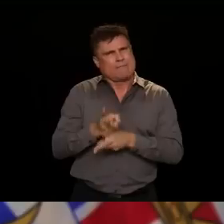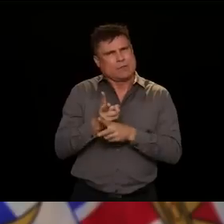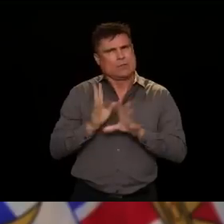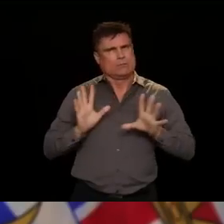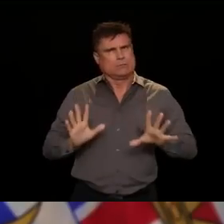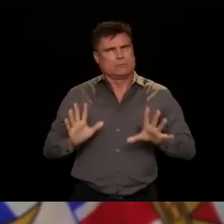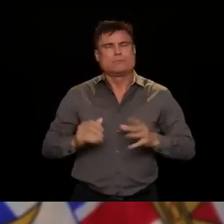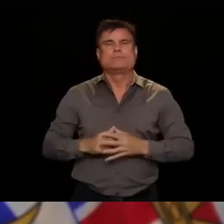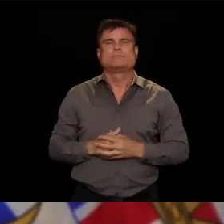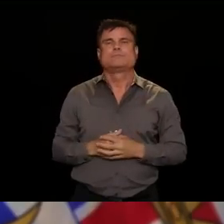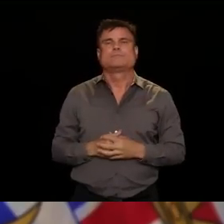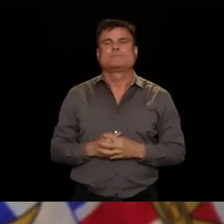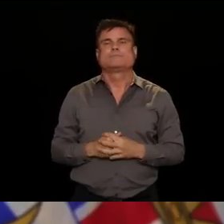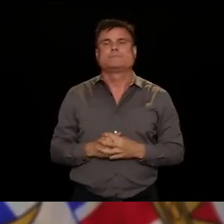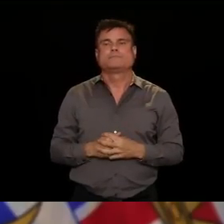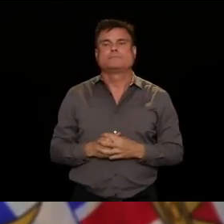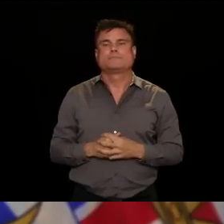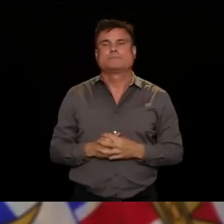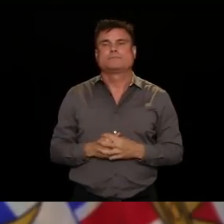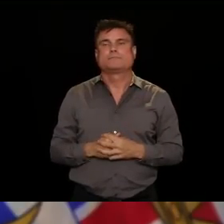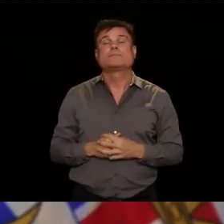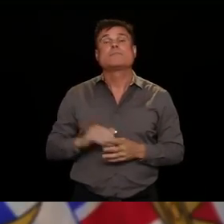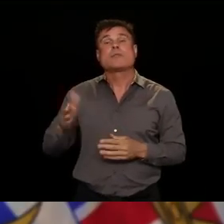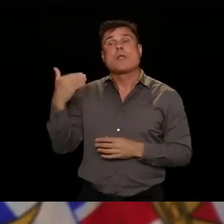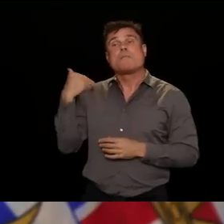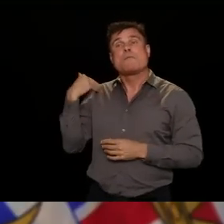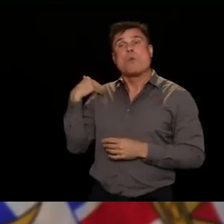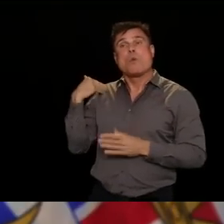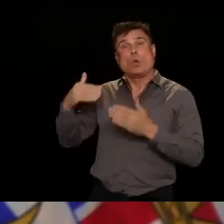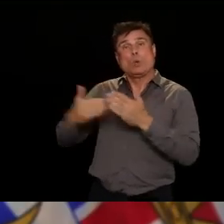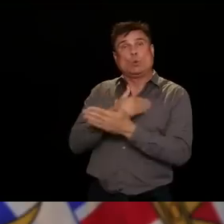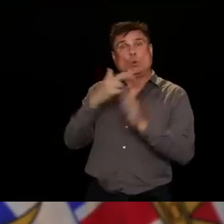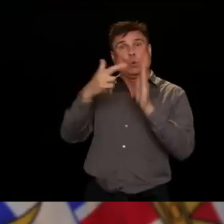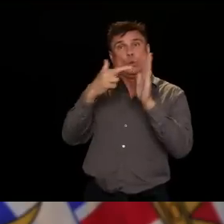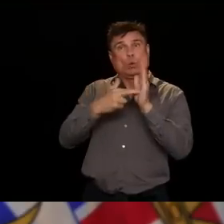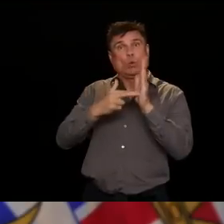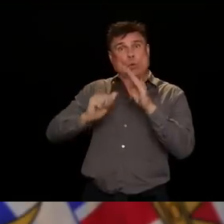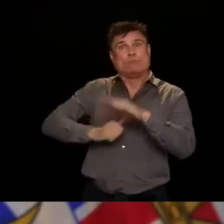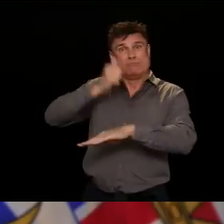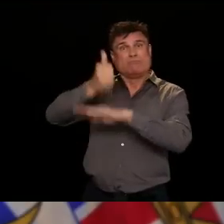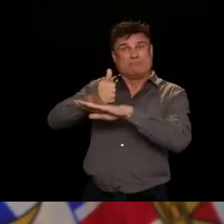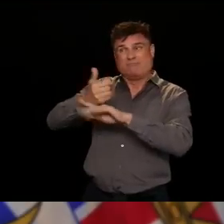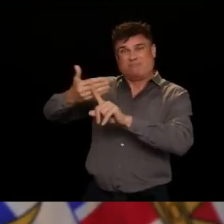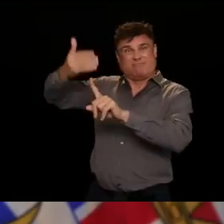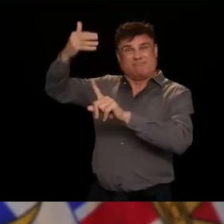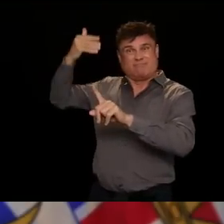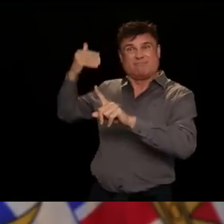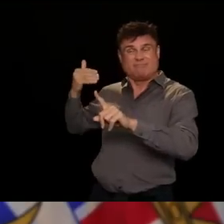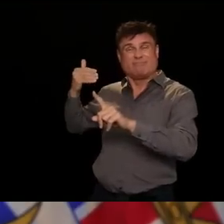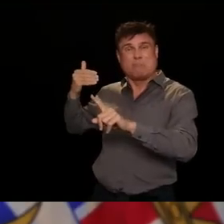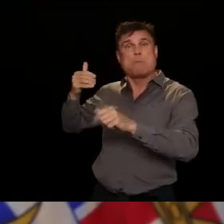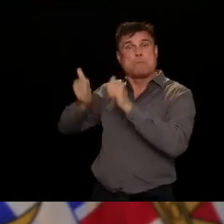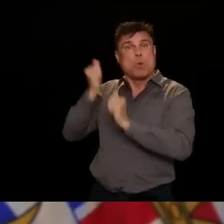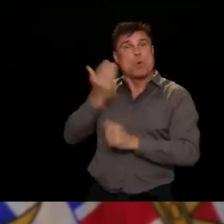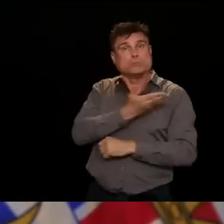mostly safe contacts and that's good news to me. That means what we are doing with everything we have learned, and if we think